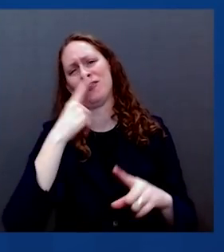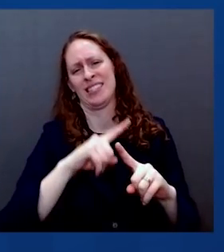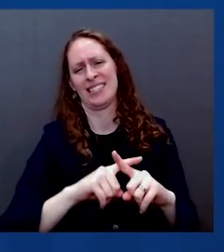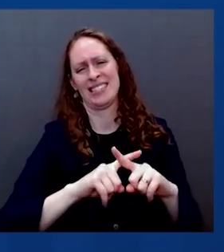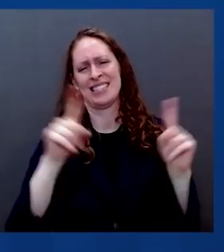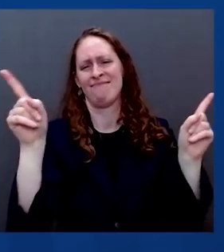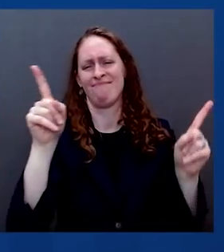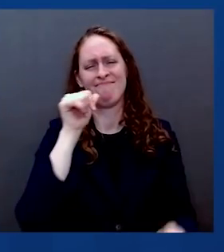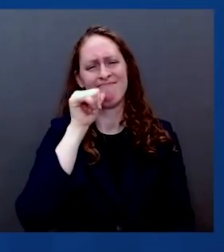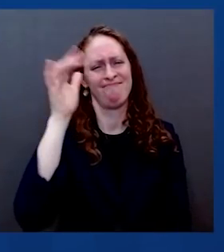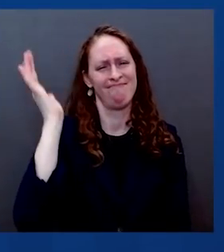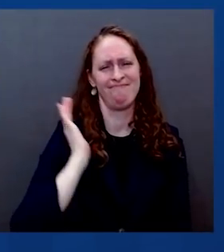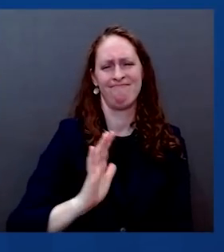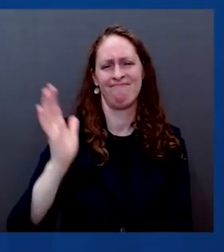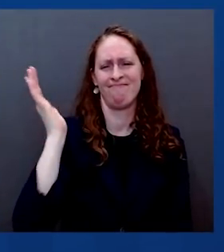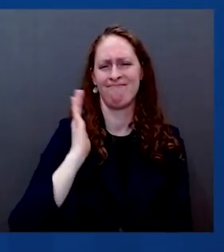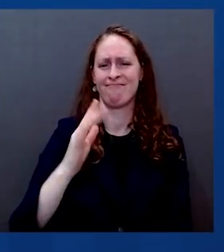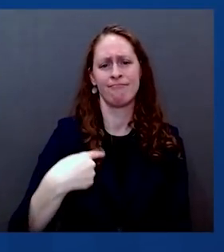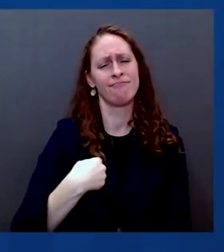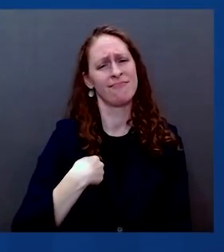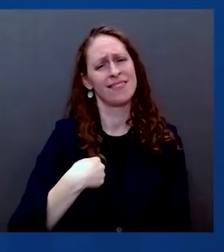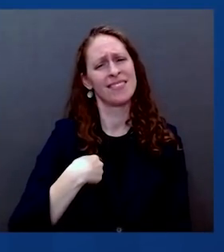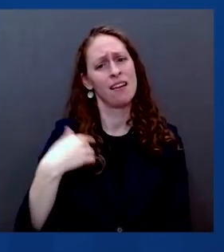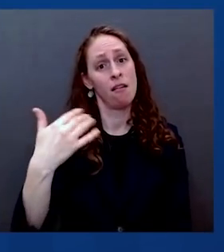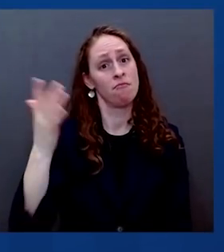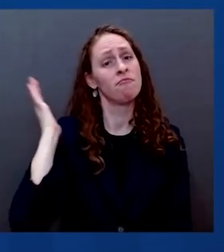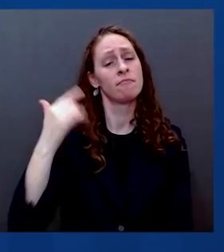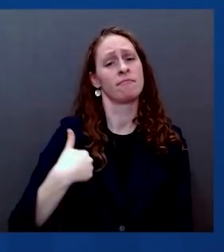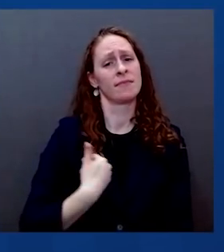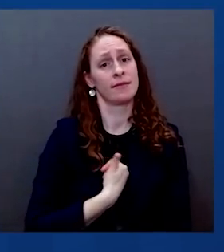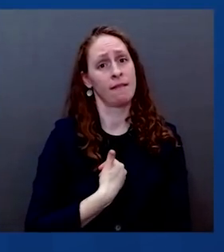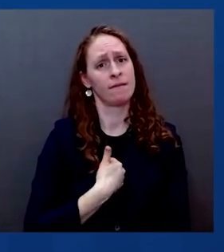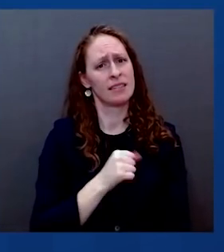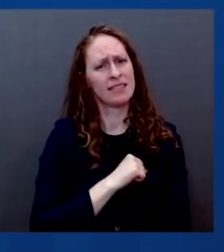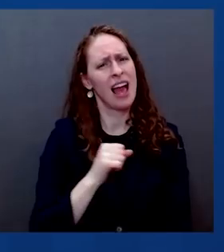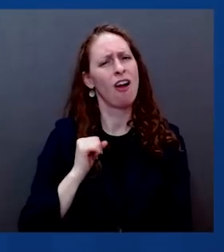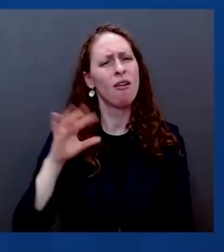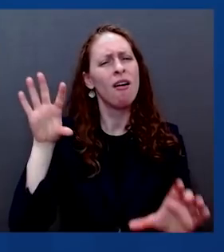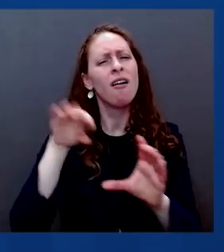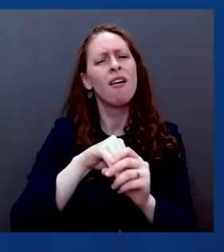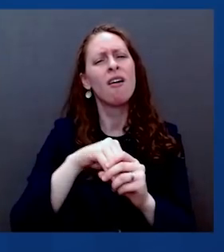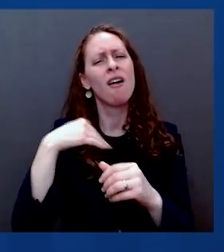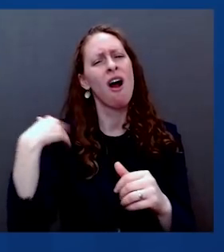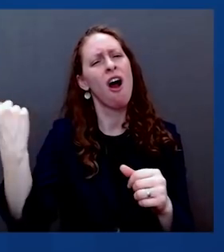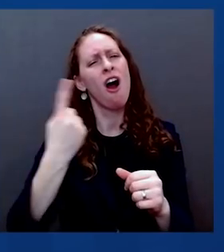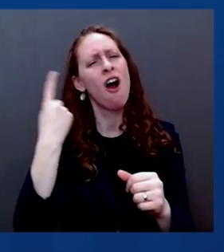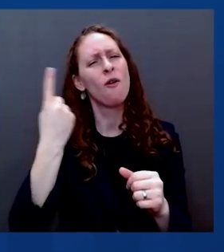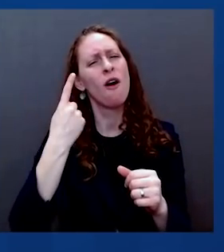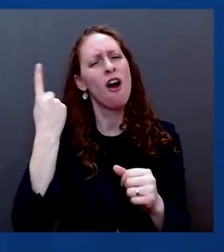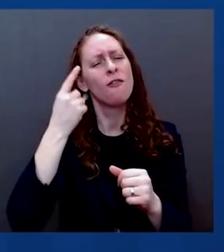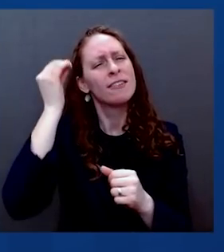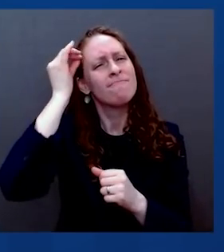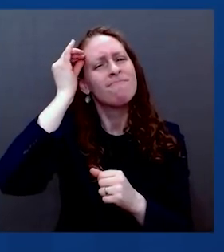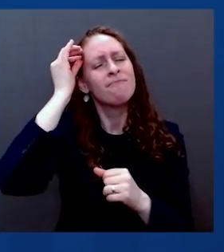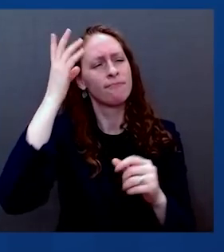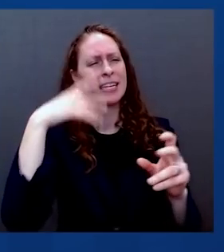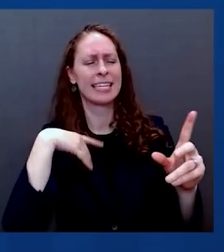But as an institutionalist, I believe that the threat to our democracy is so grave that we must find a way to pass